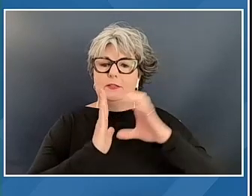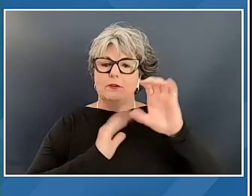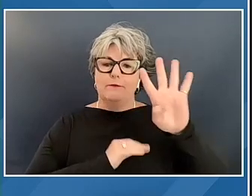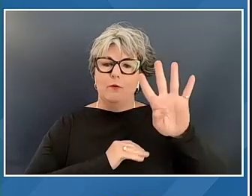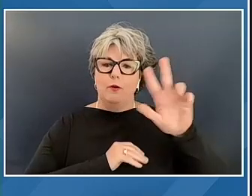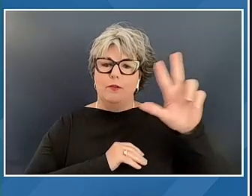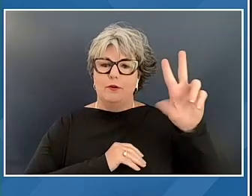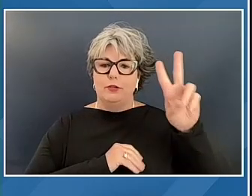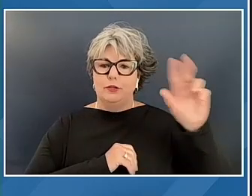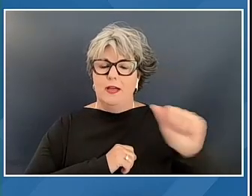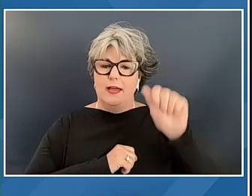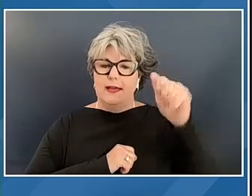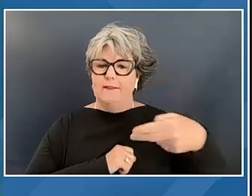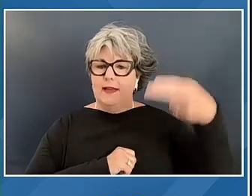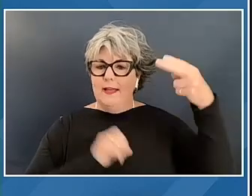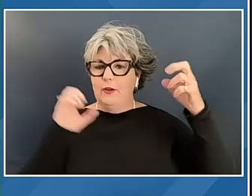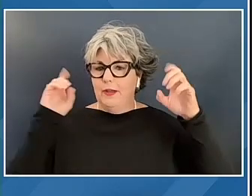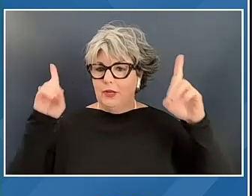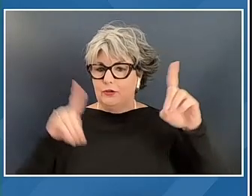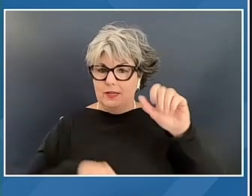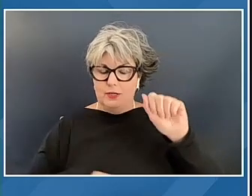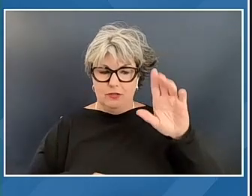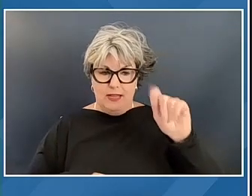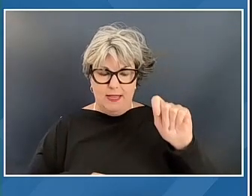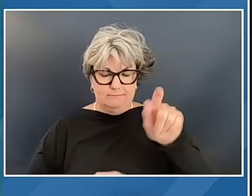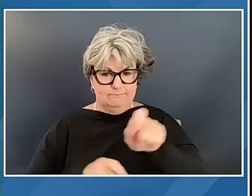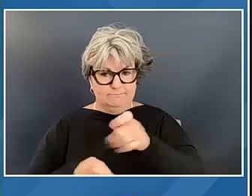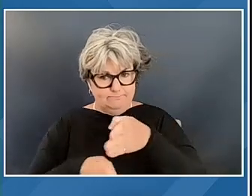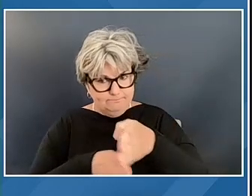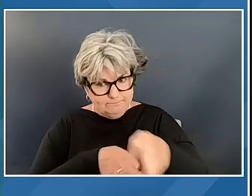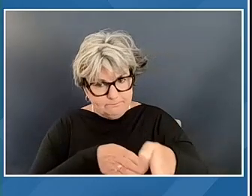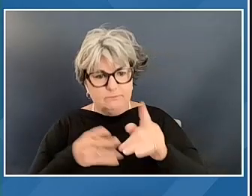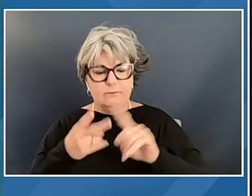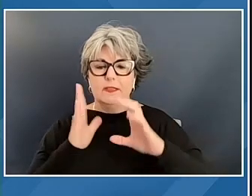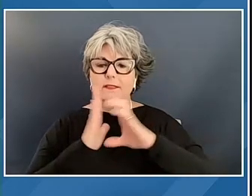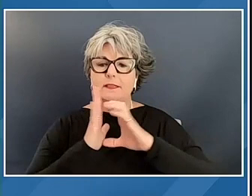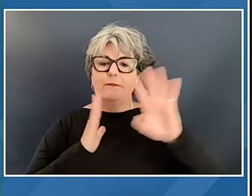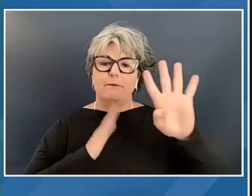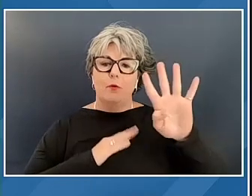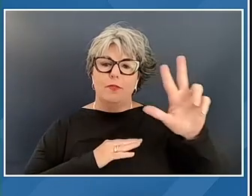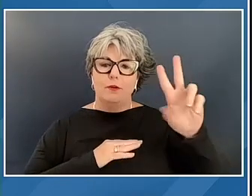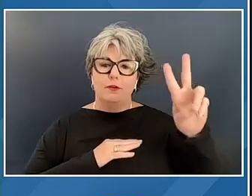the Higher Education Act. Specifically, section 432a6 provides that